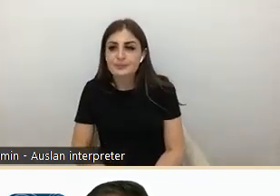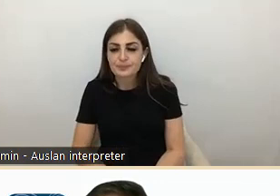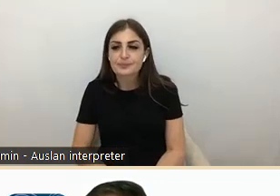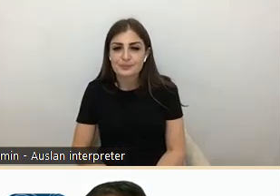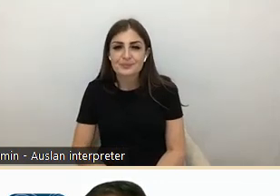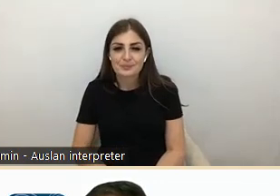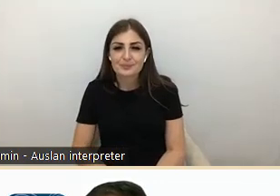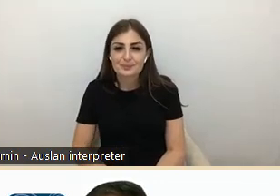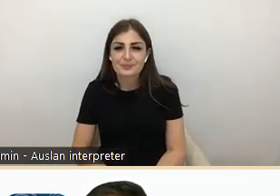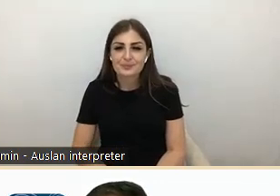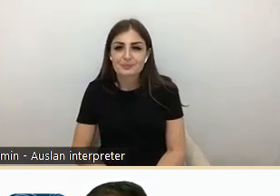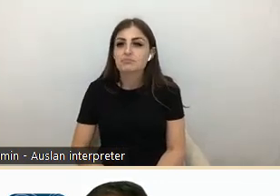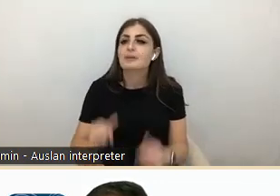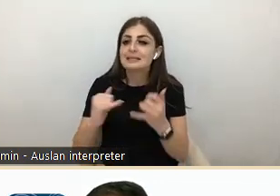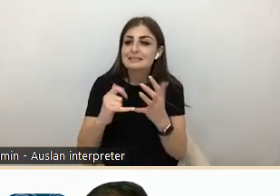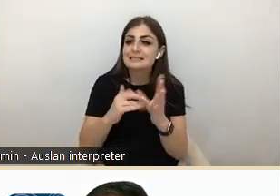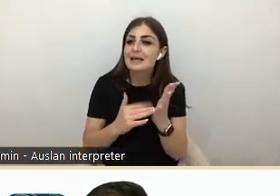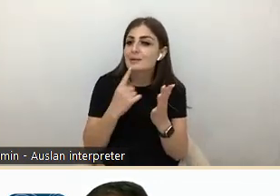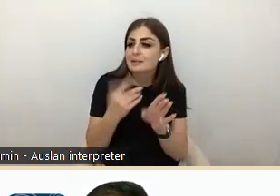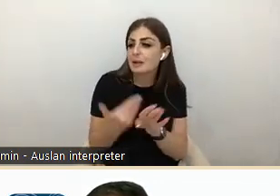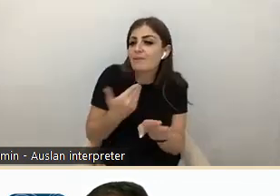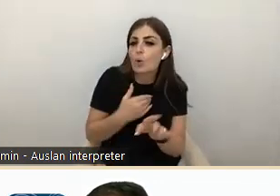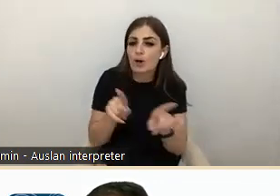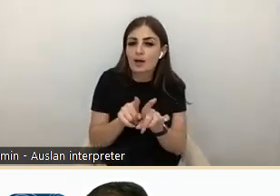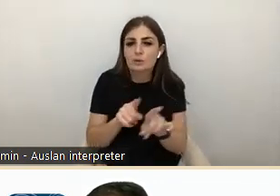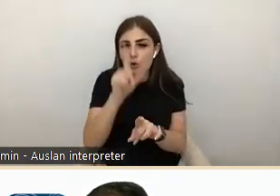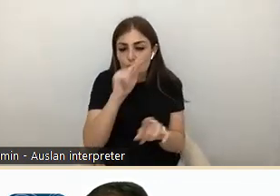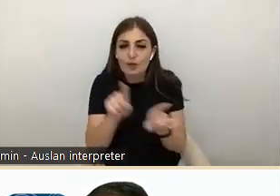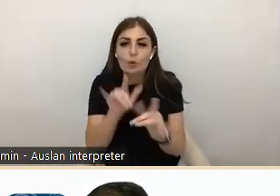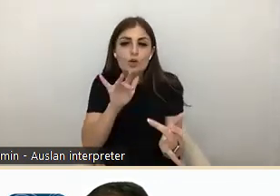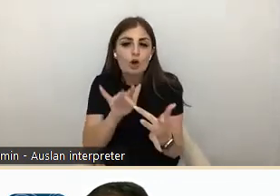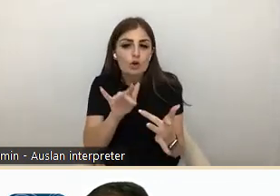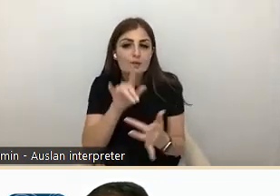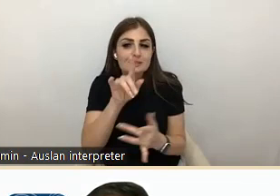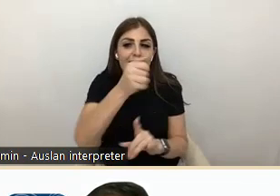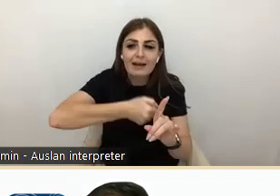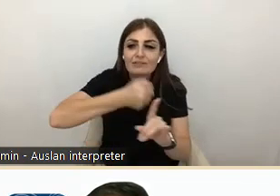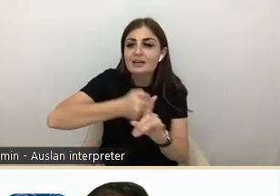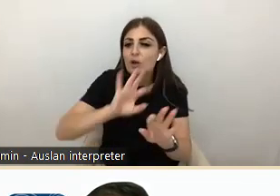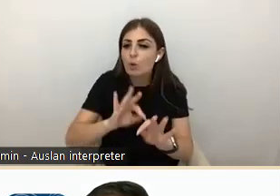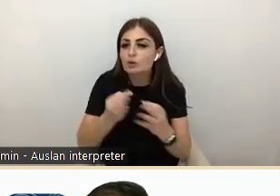As Sam flagged earlier, you can also contact advocacy organisations directly, and find